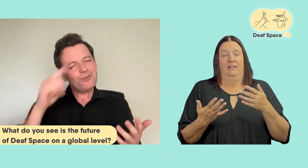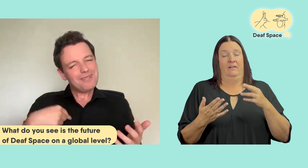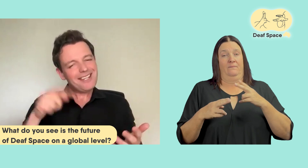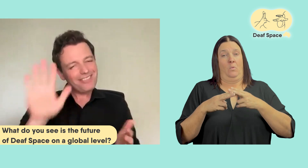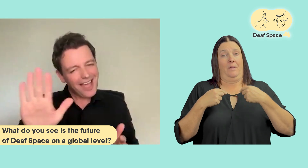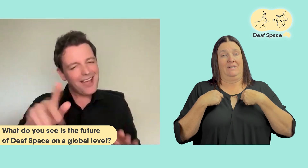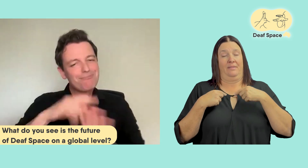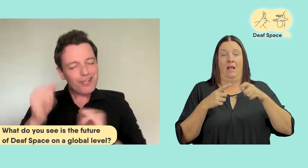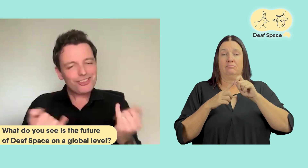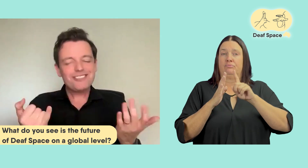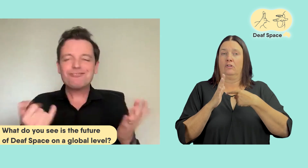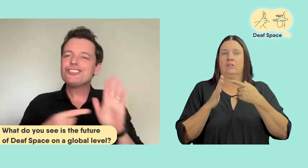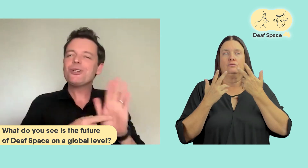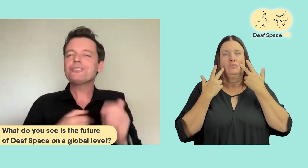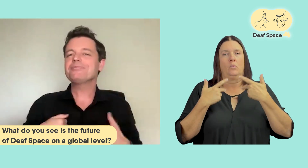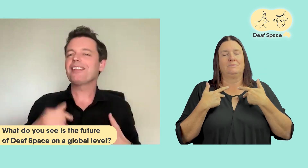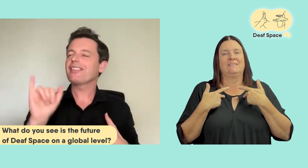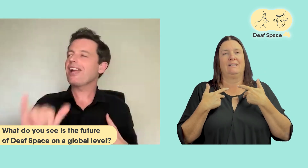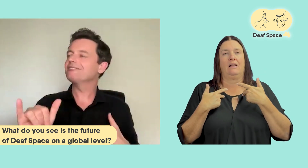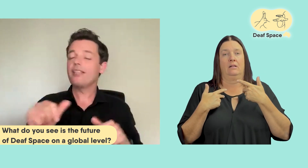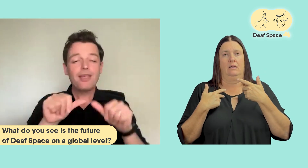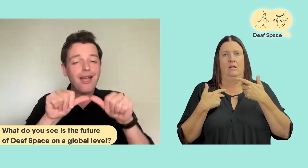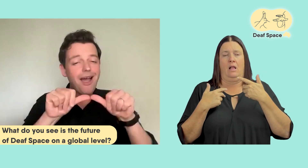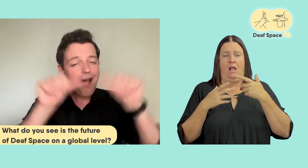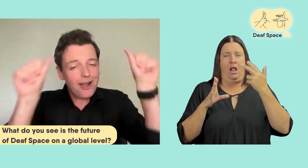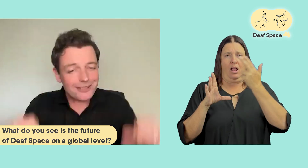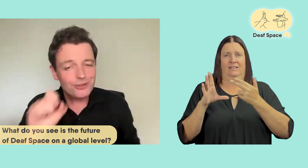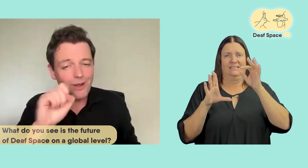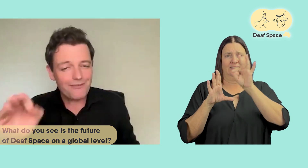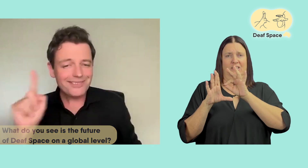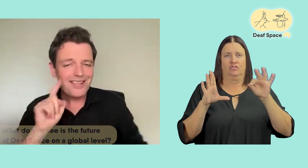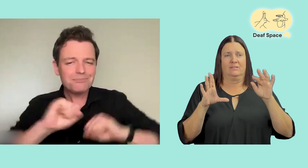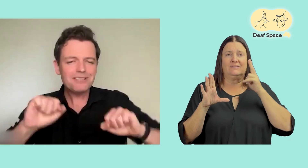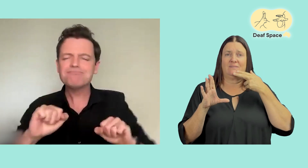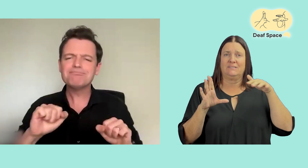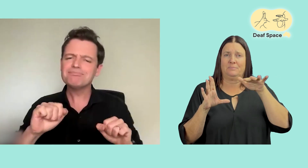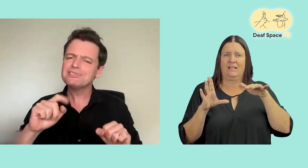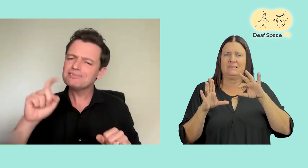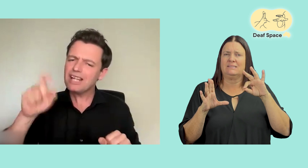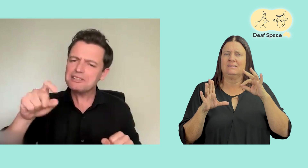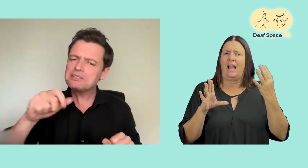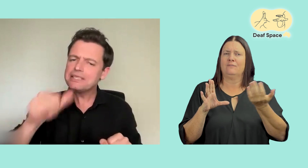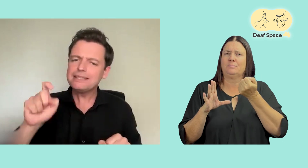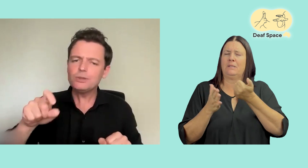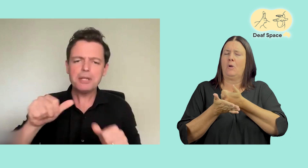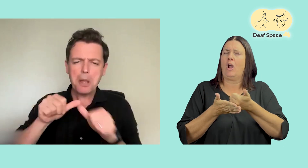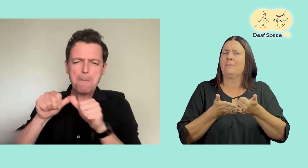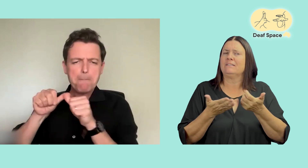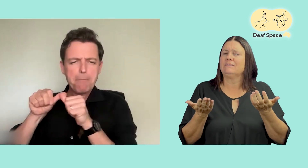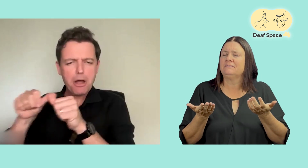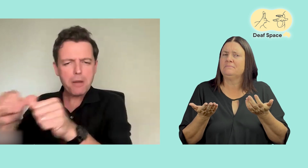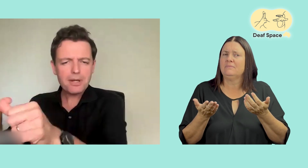For me, that project shows me that the architecture of Deaf Spaces doesn't need to be permanent.